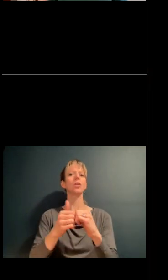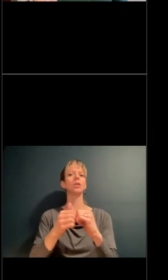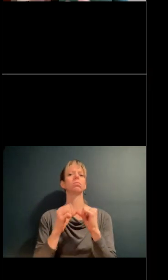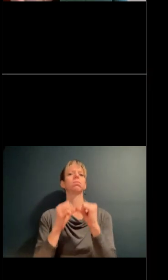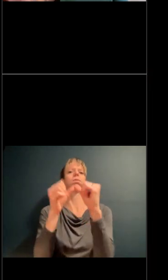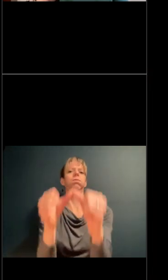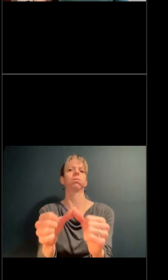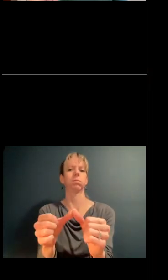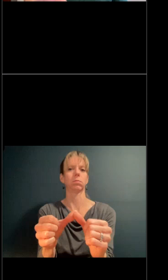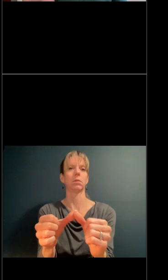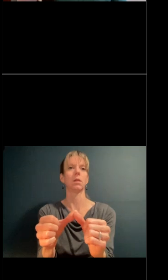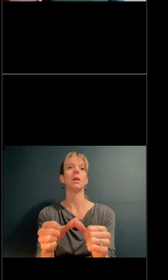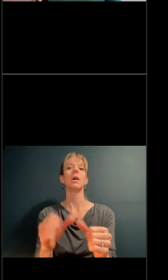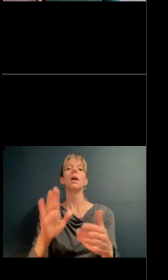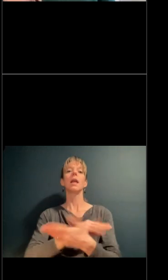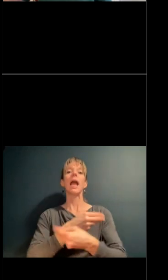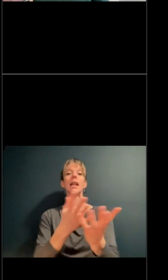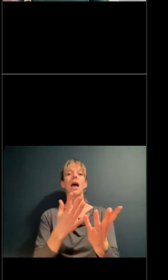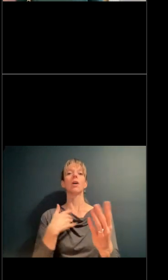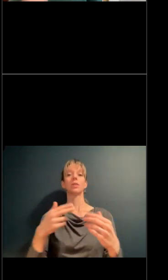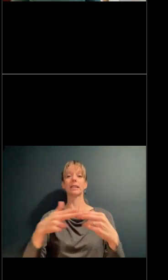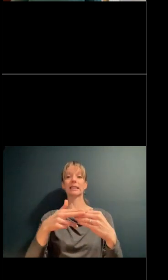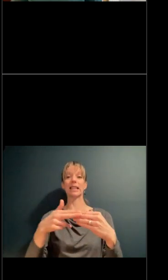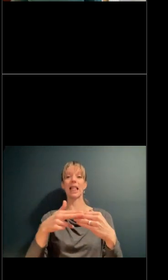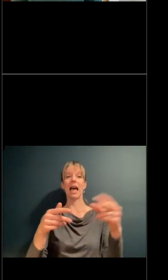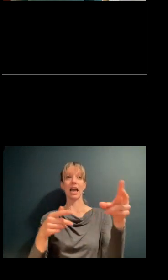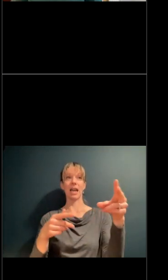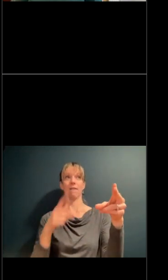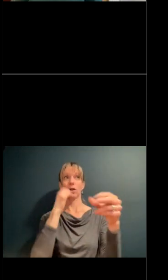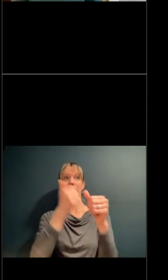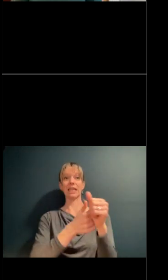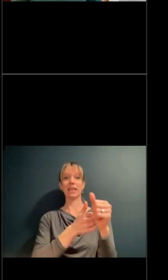In your handouts there will be a slide like this for every one of these 10 dimensions of belonging,